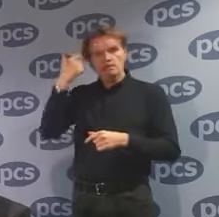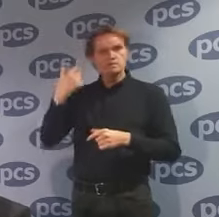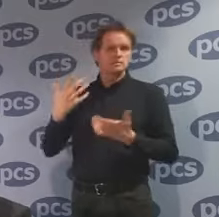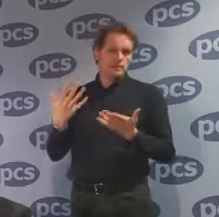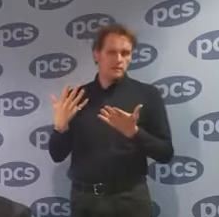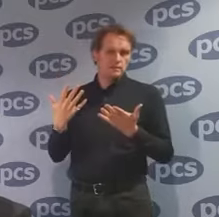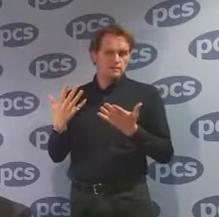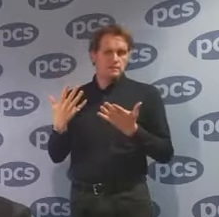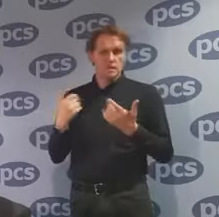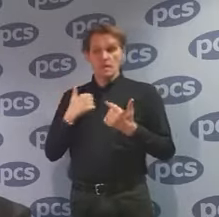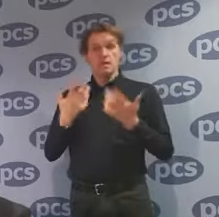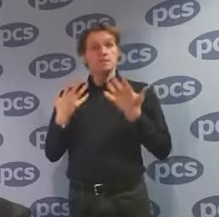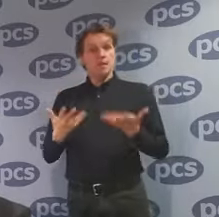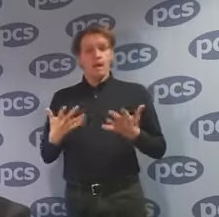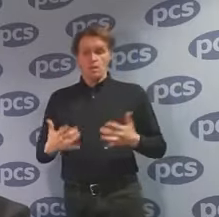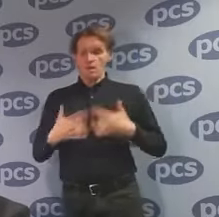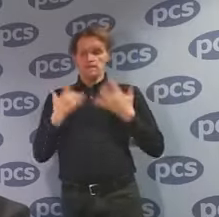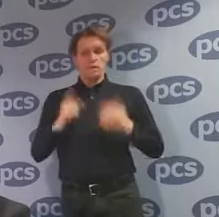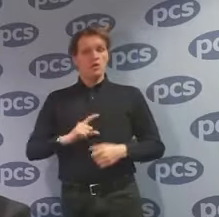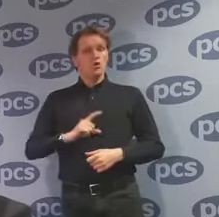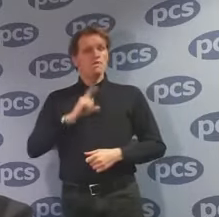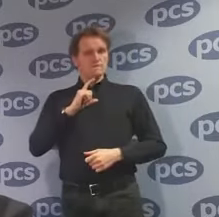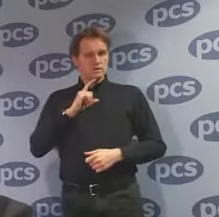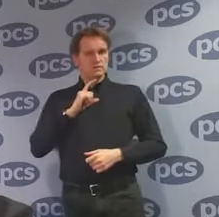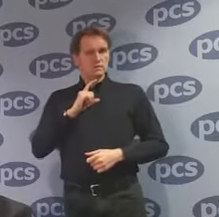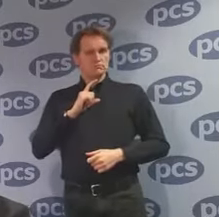confident that were we for example now to have a campaign including an